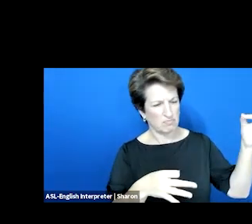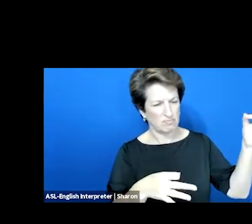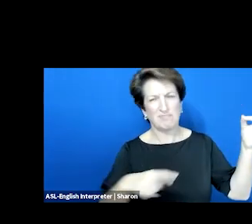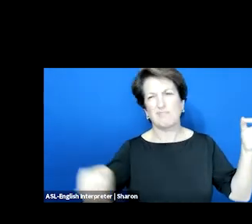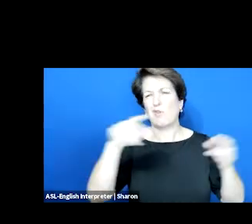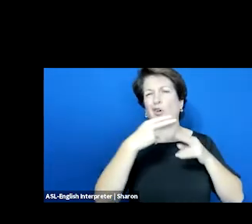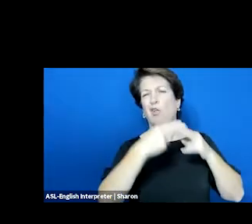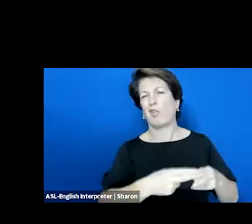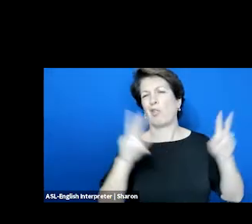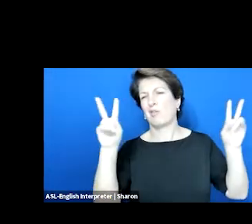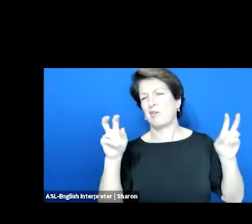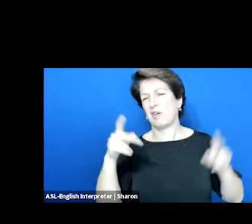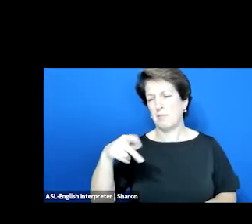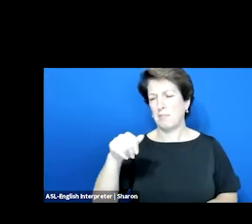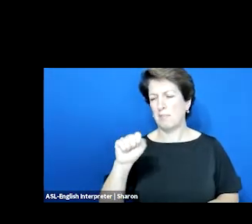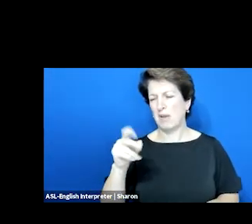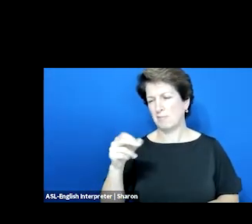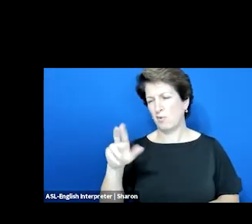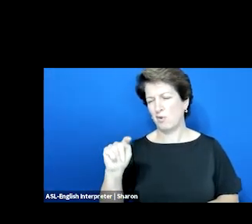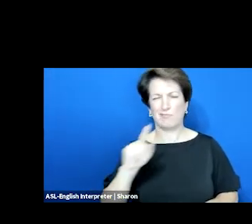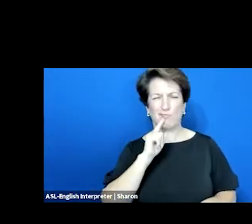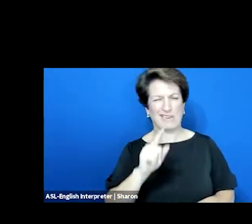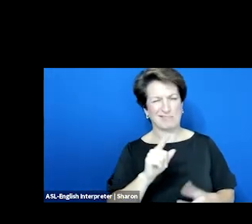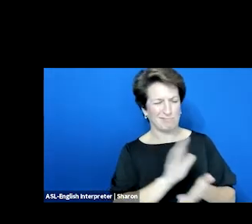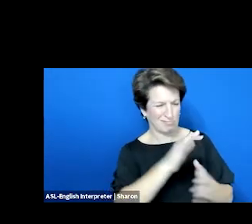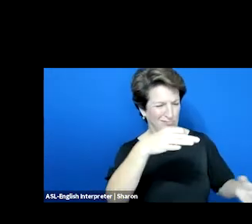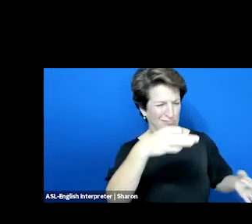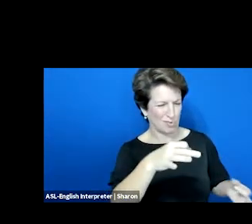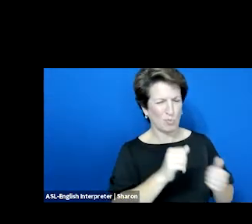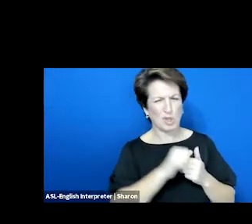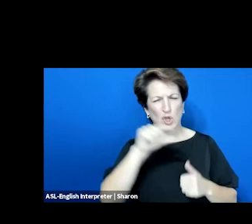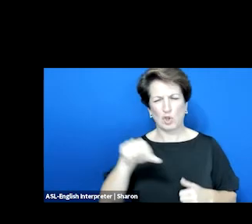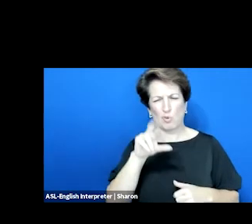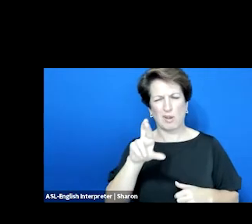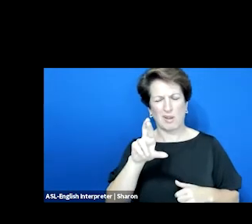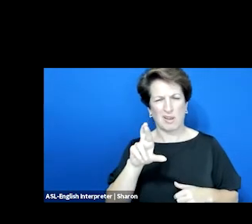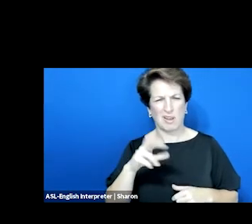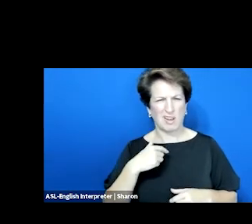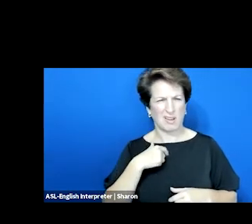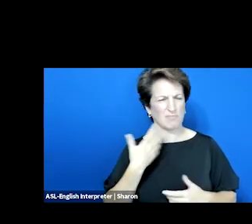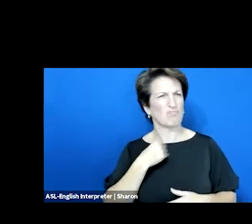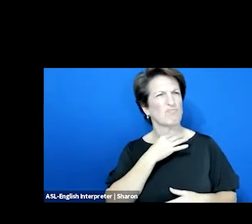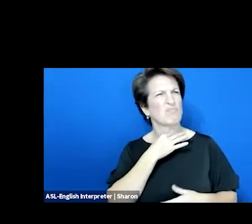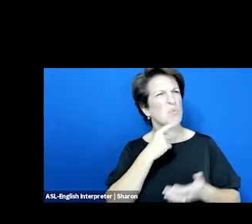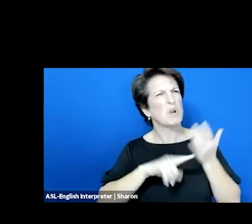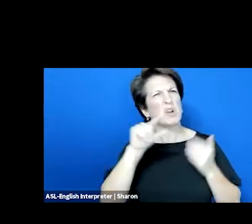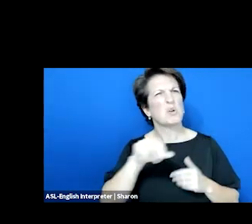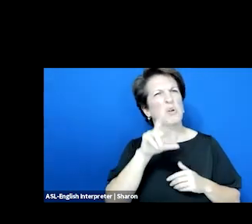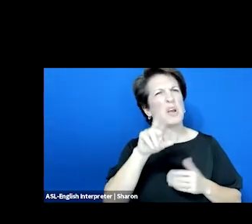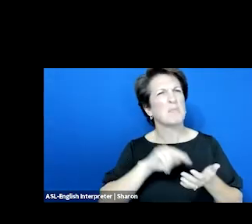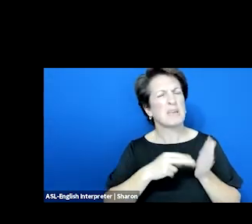Then you could print it out or take a screenshot of your email receipt and show it as